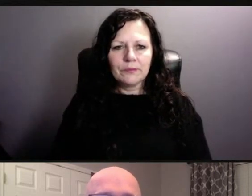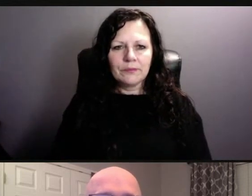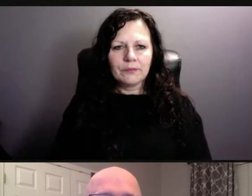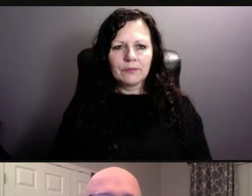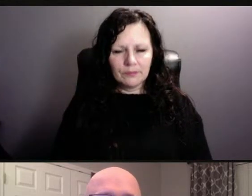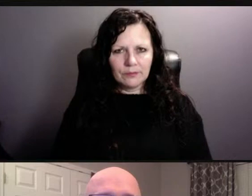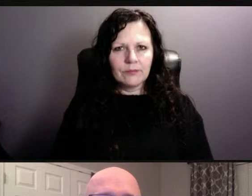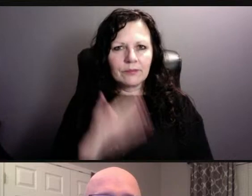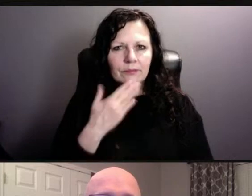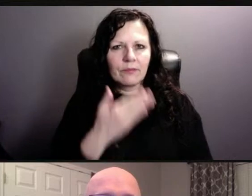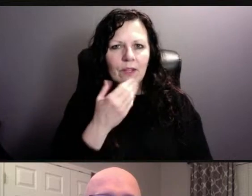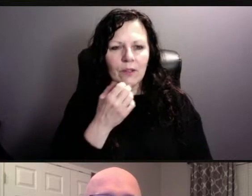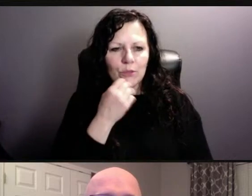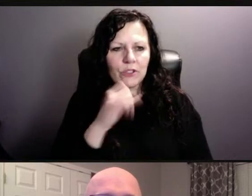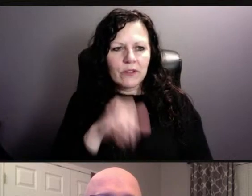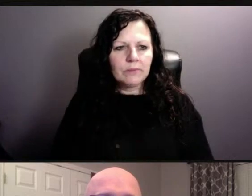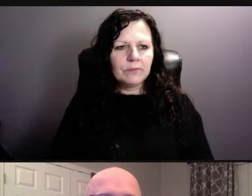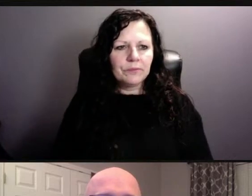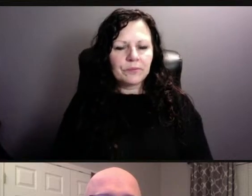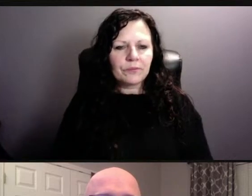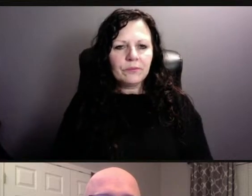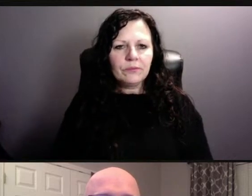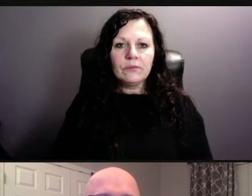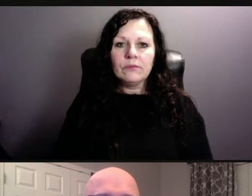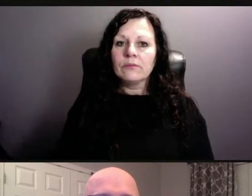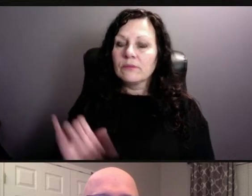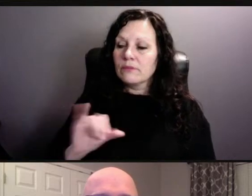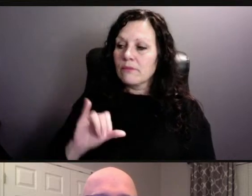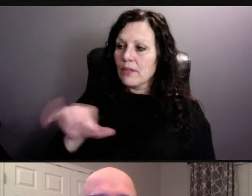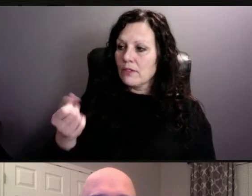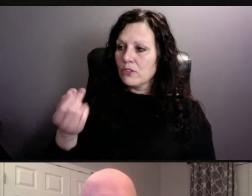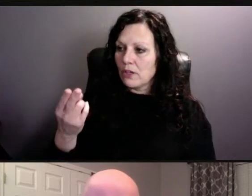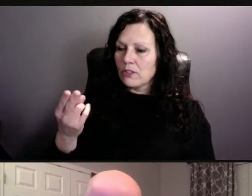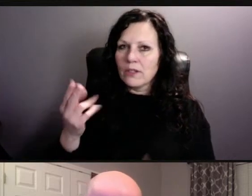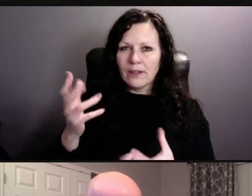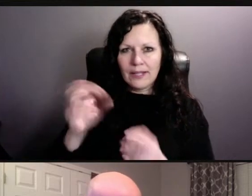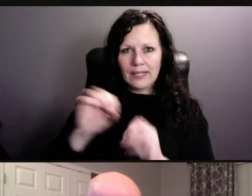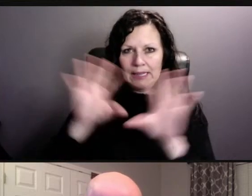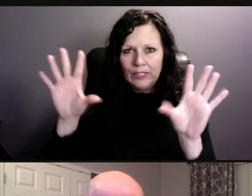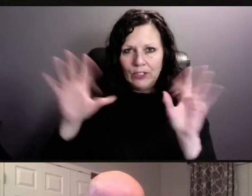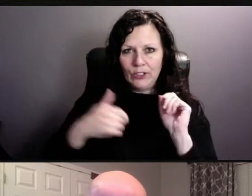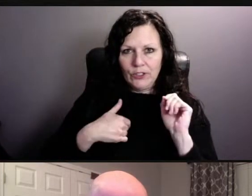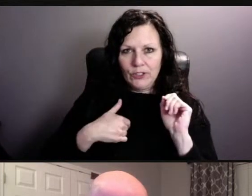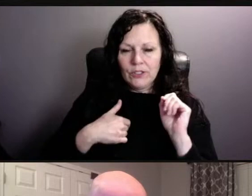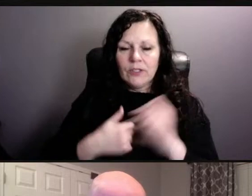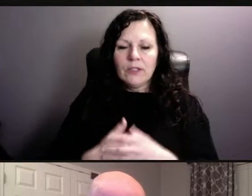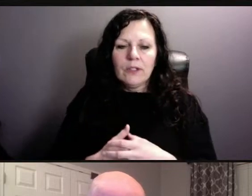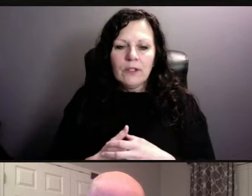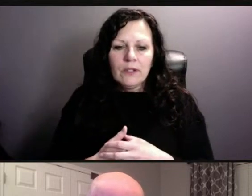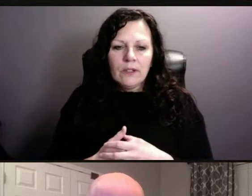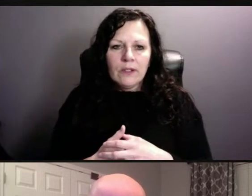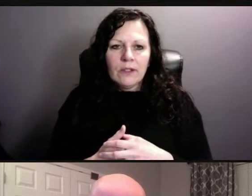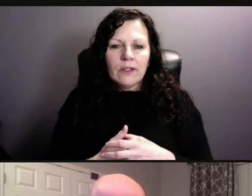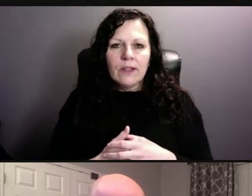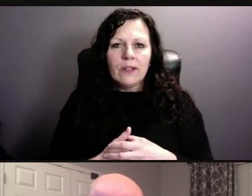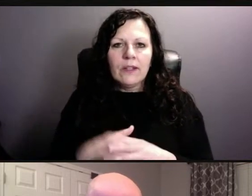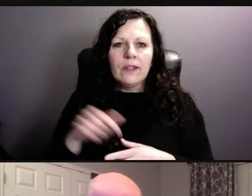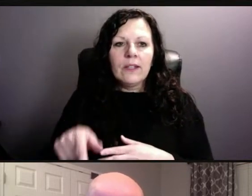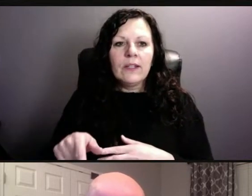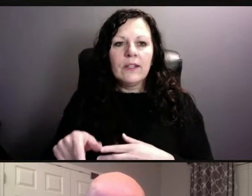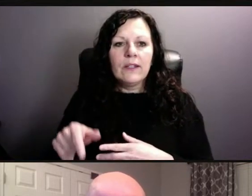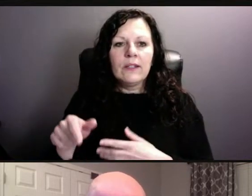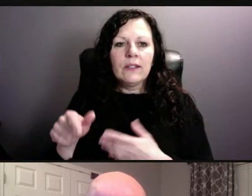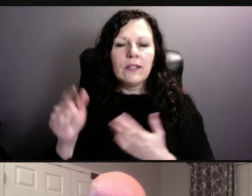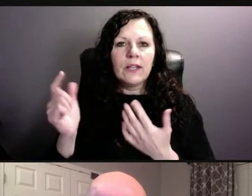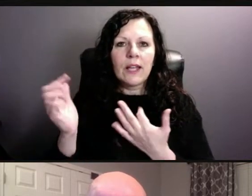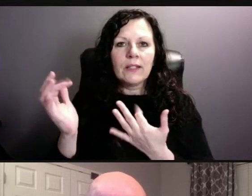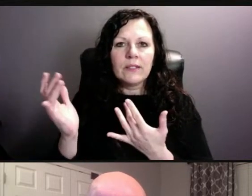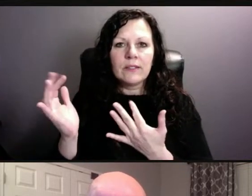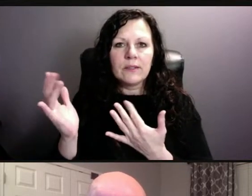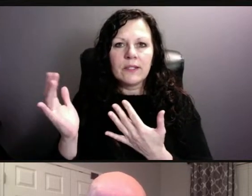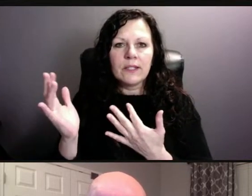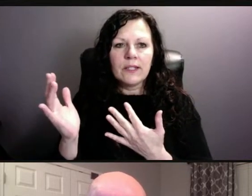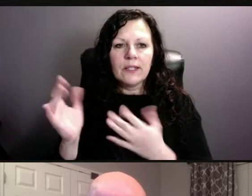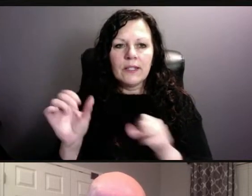ME TO COMMUNICATE TO REALLY